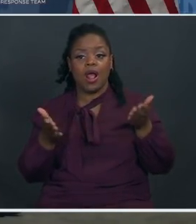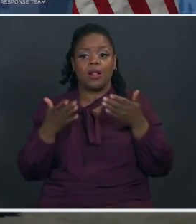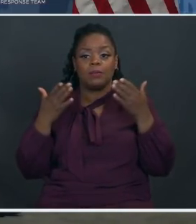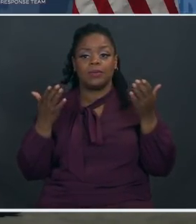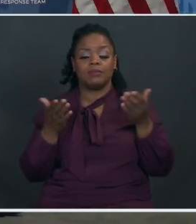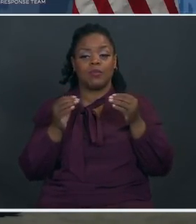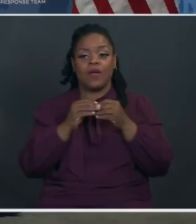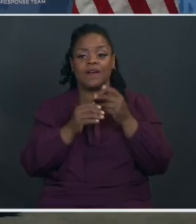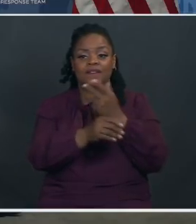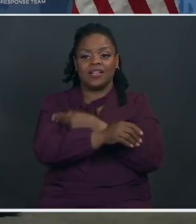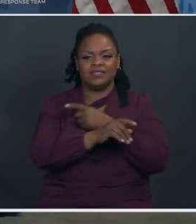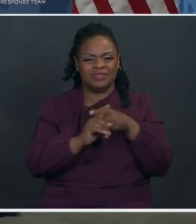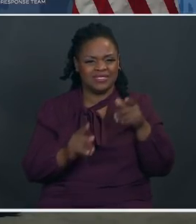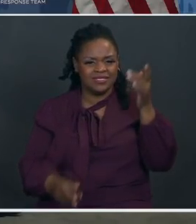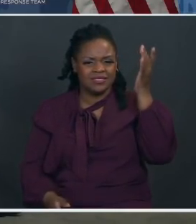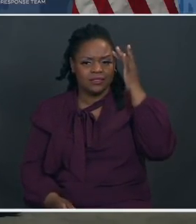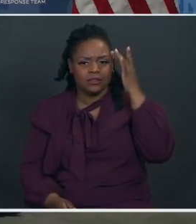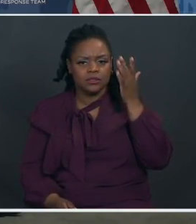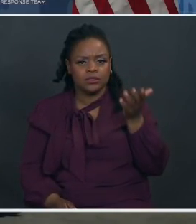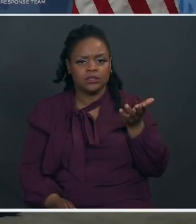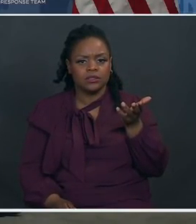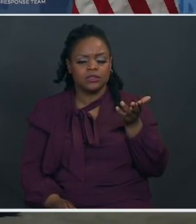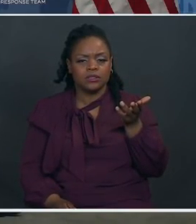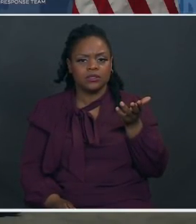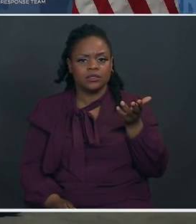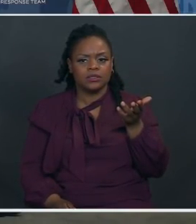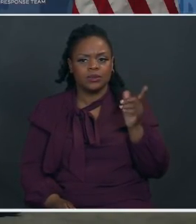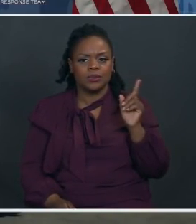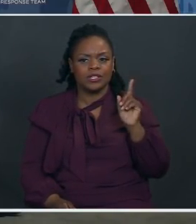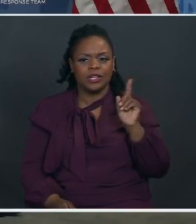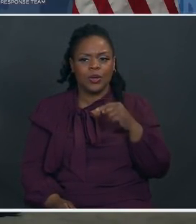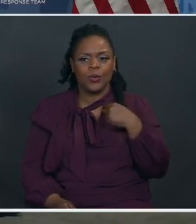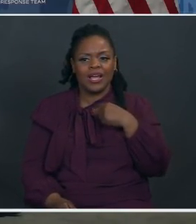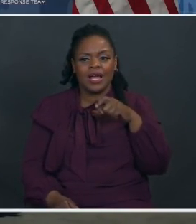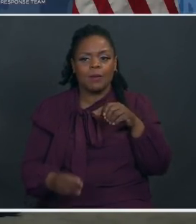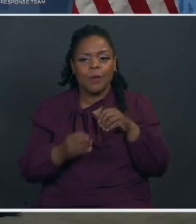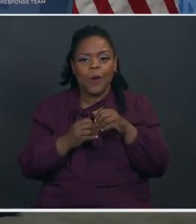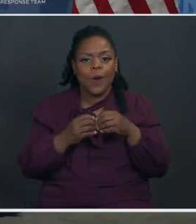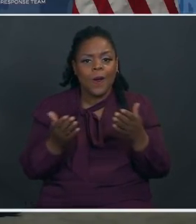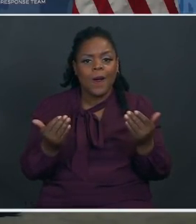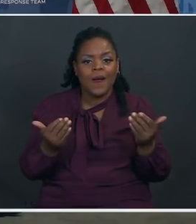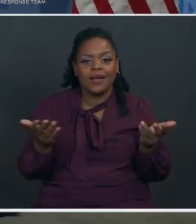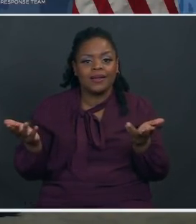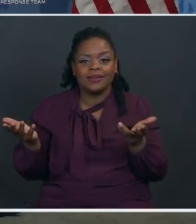"We are going to need much more supply." Are you able to meet with the governors